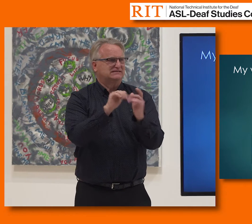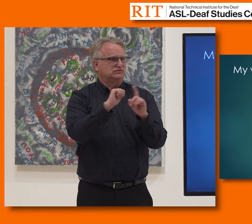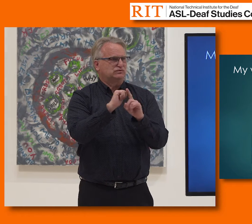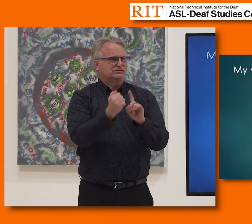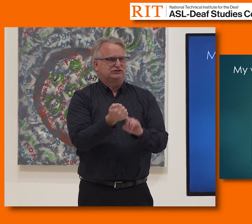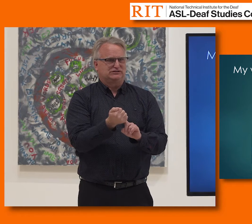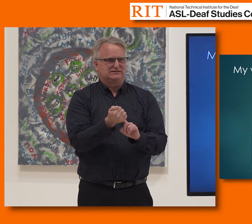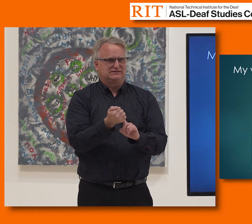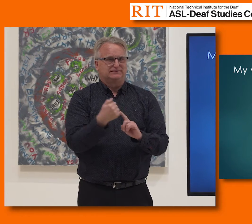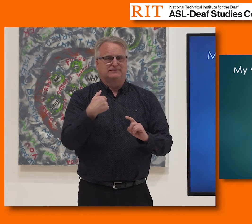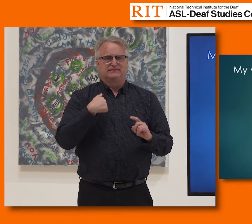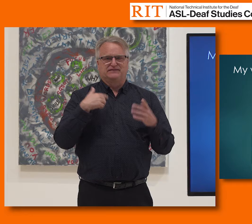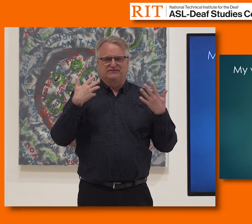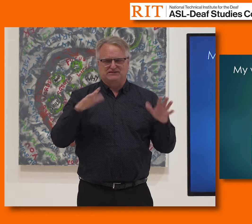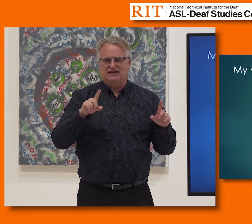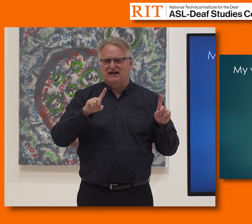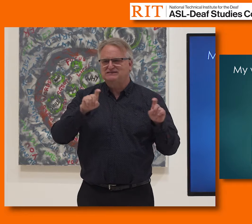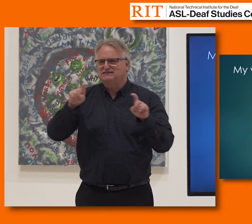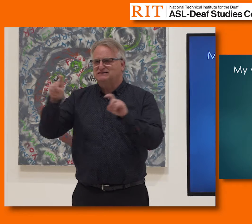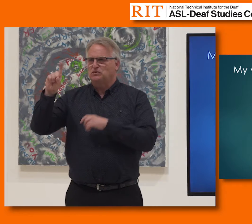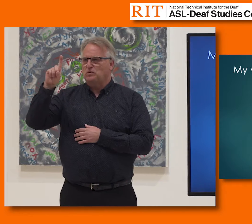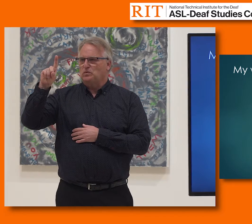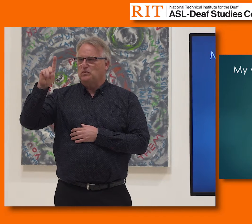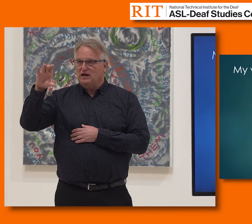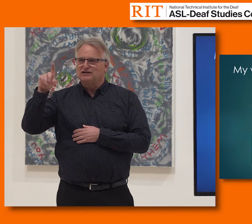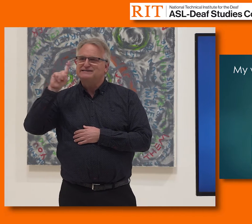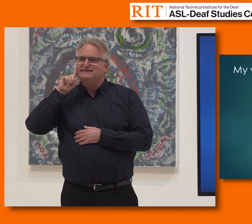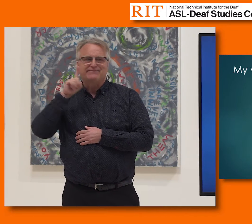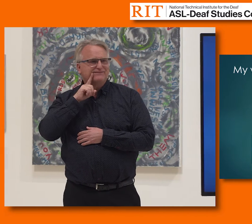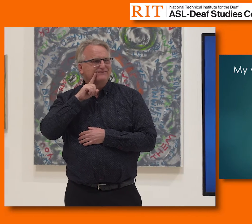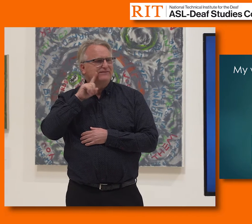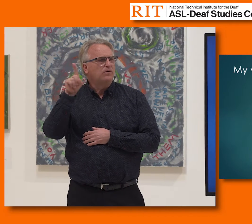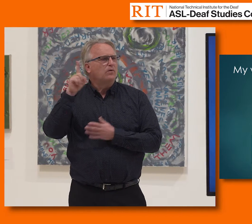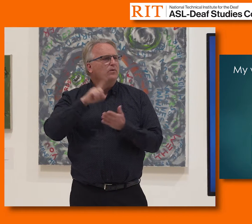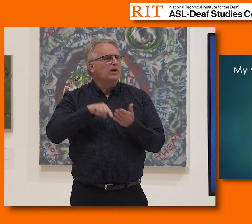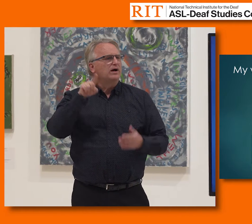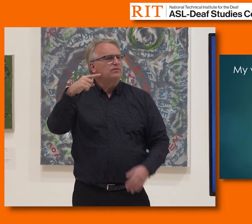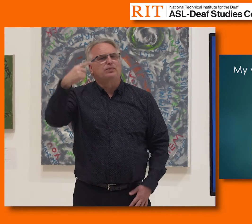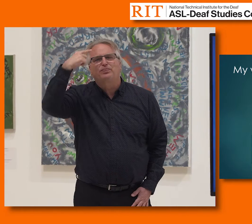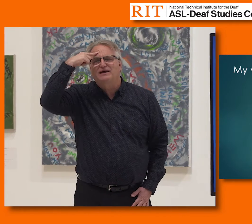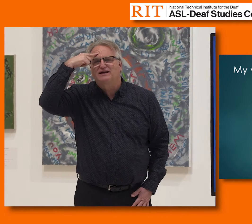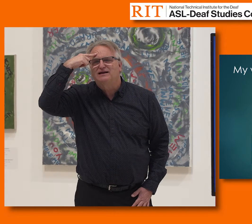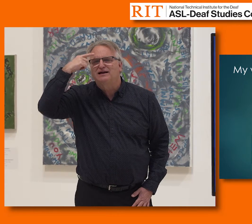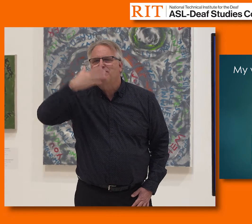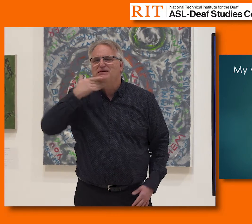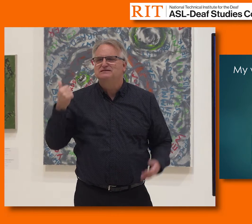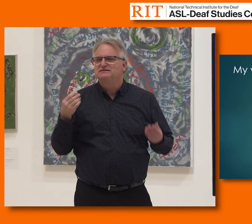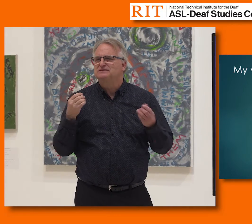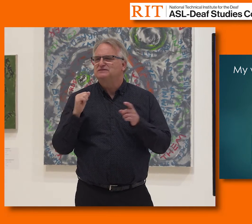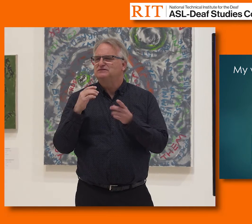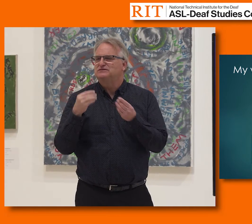interpreters learning about various situations. I had to ask--or surveyed 100 Deaf professionals on